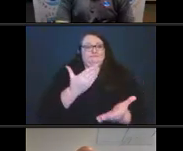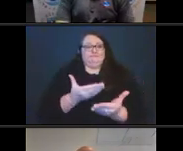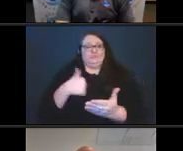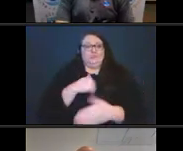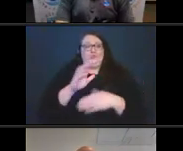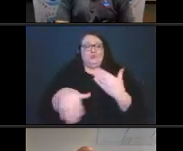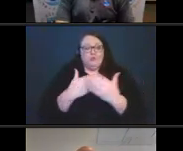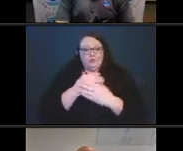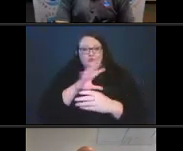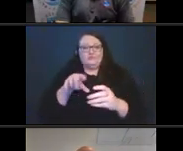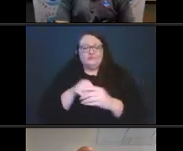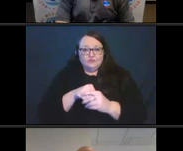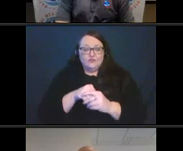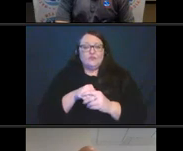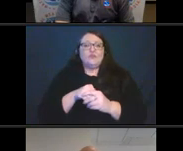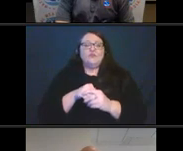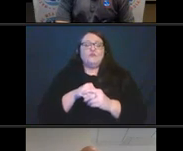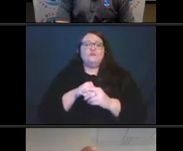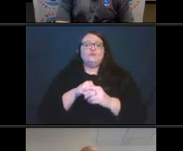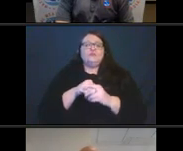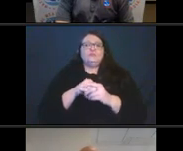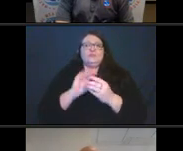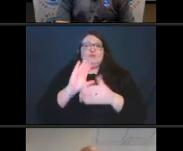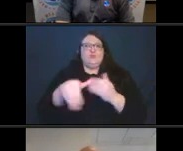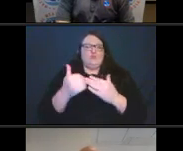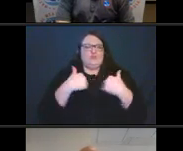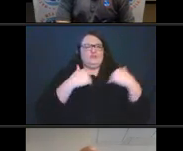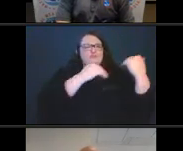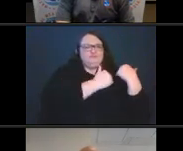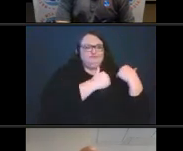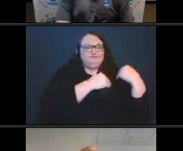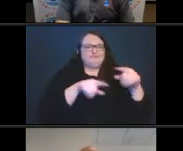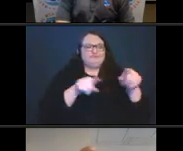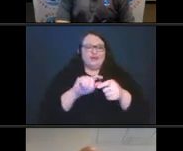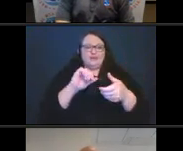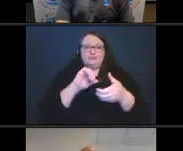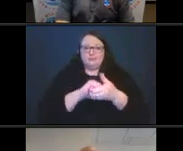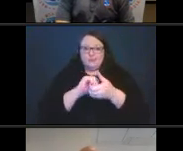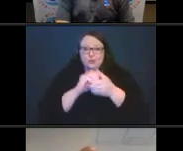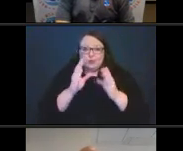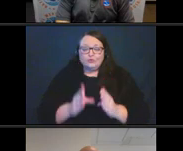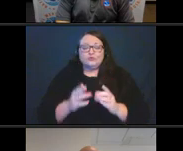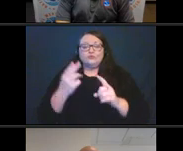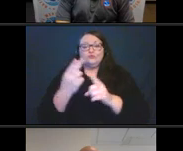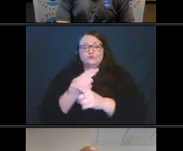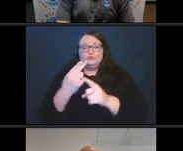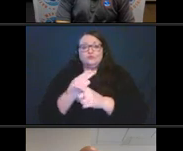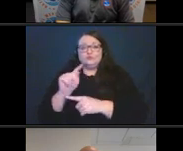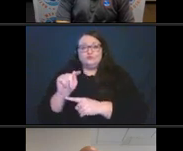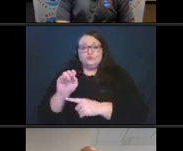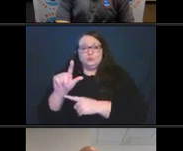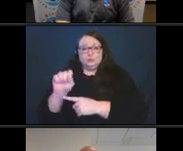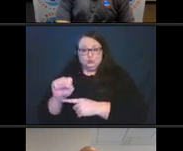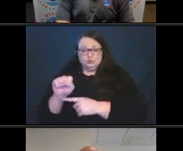that role, and as partners and users of these products, you know, not only amplify our heat